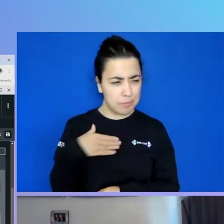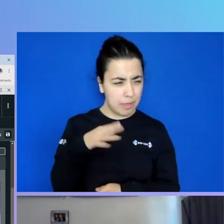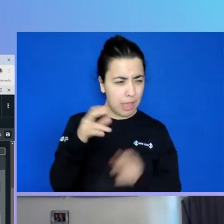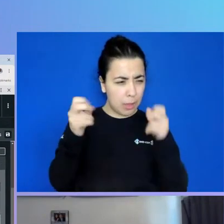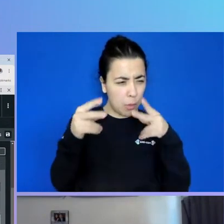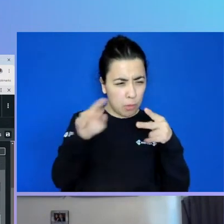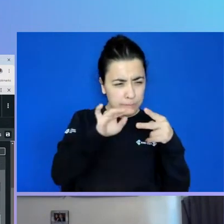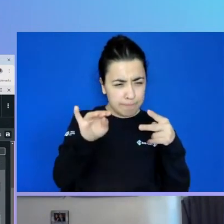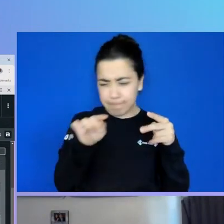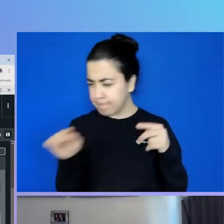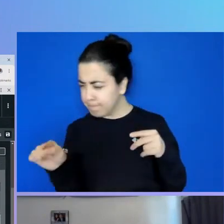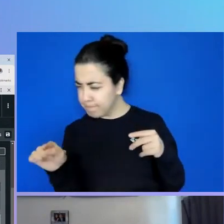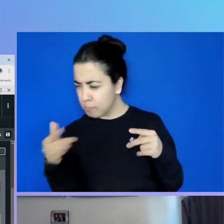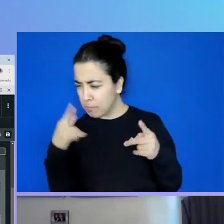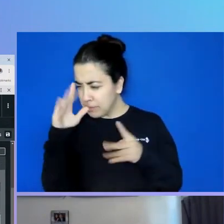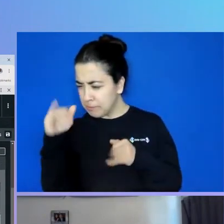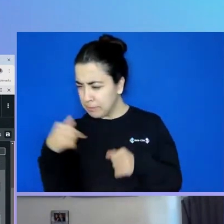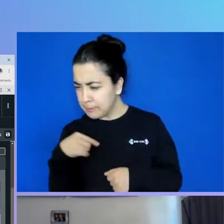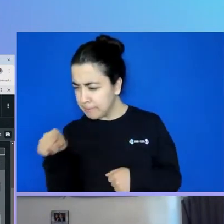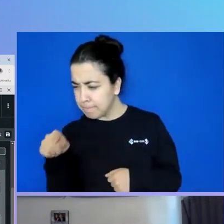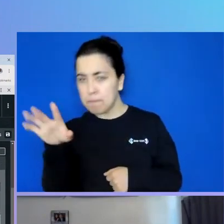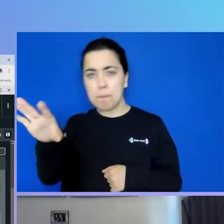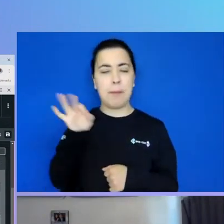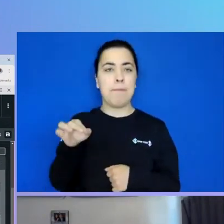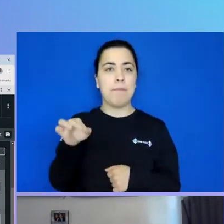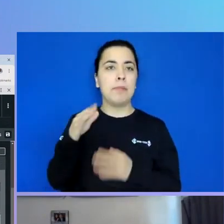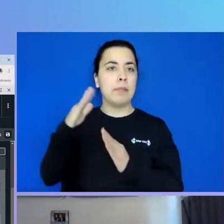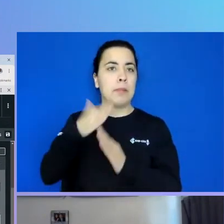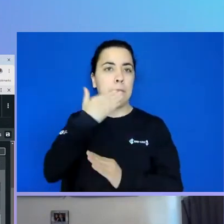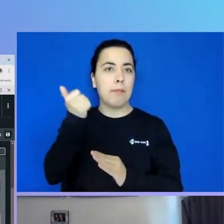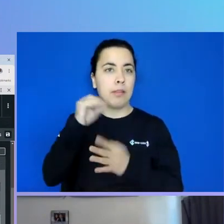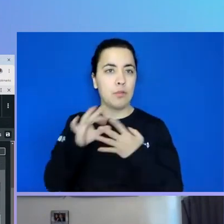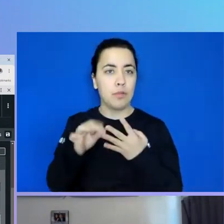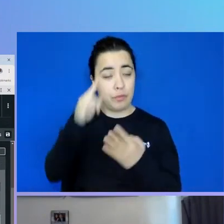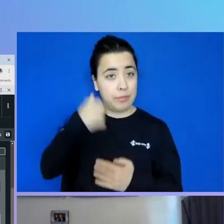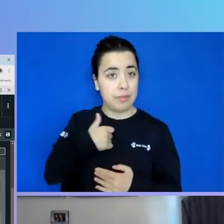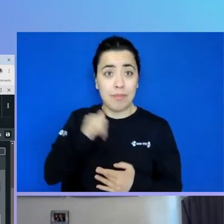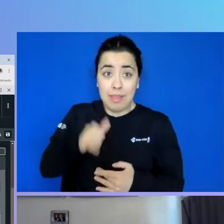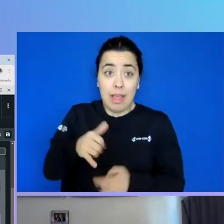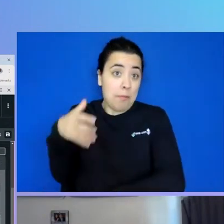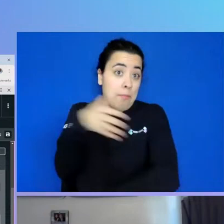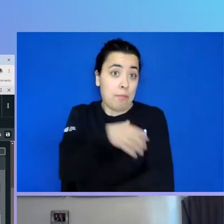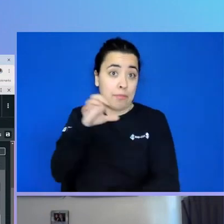behavior is. So that's the power of extension that you can get